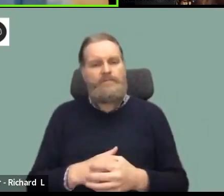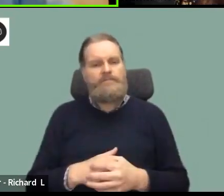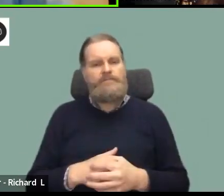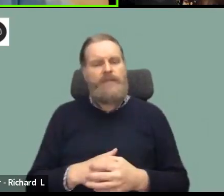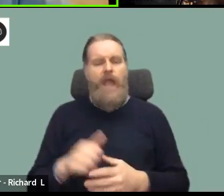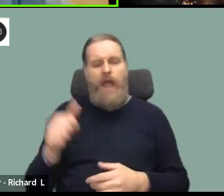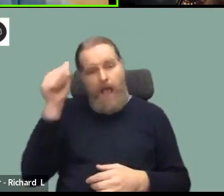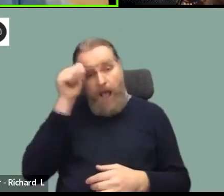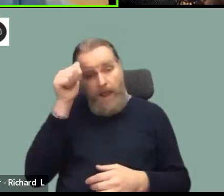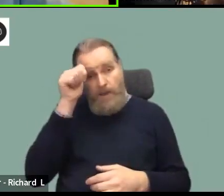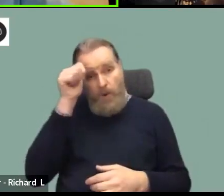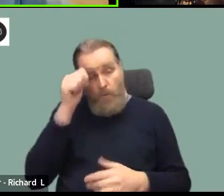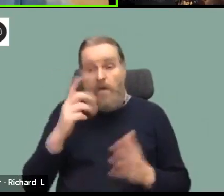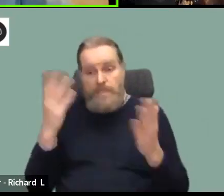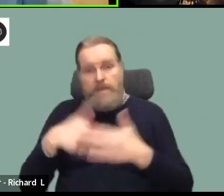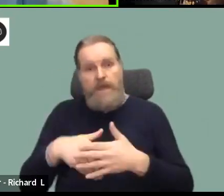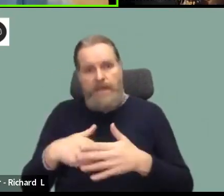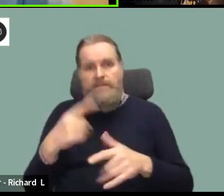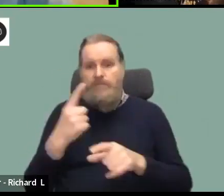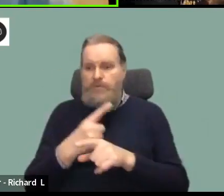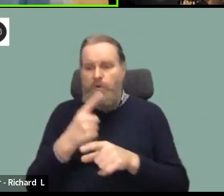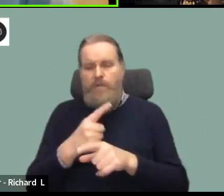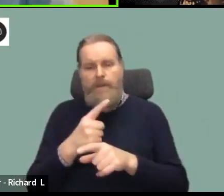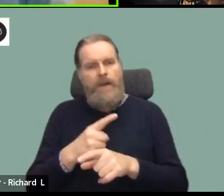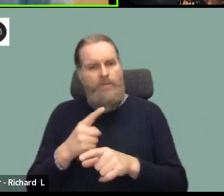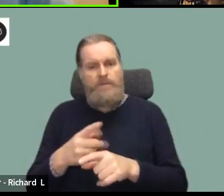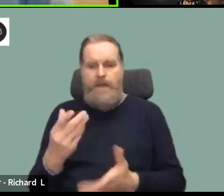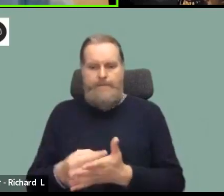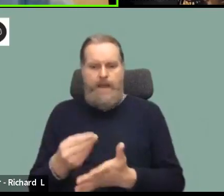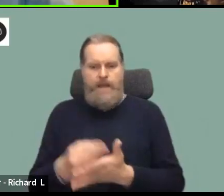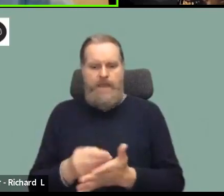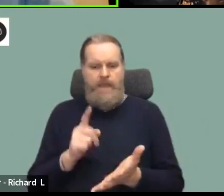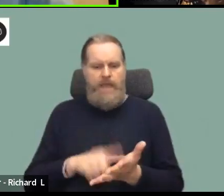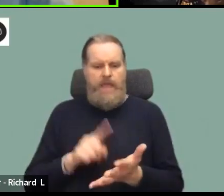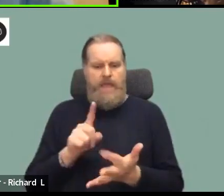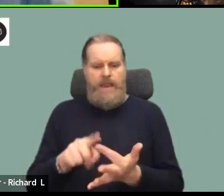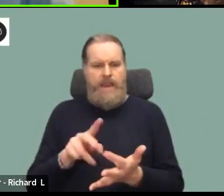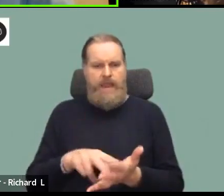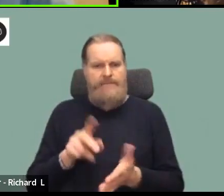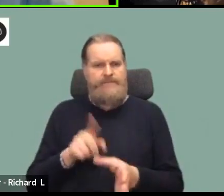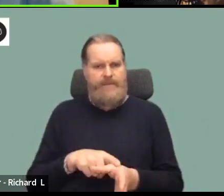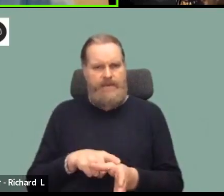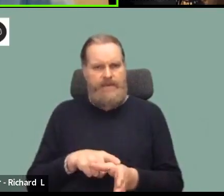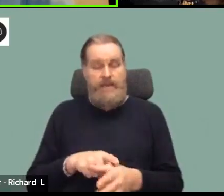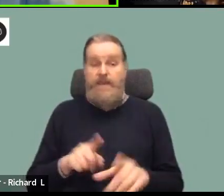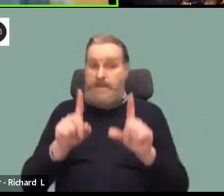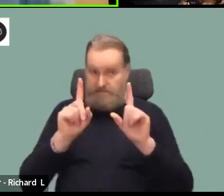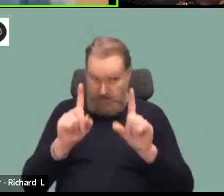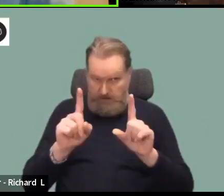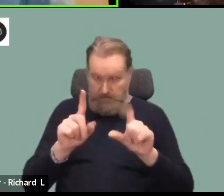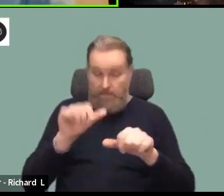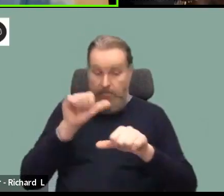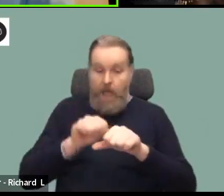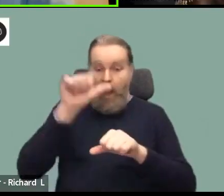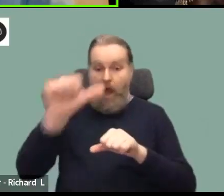and I know. that a lot of tonight has been folk that a lot of tonight has been focusing on the library. But I think if people take one